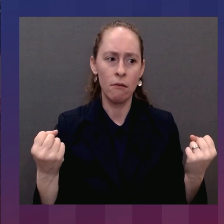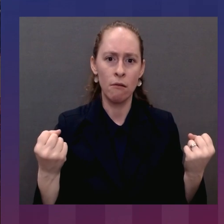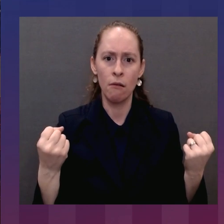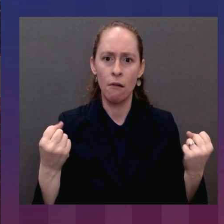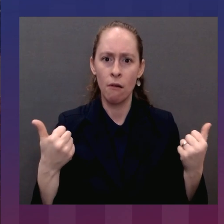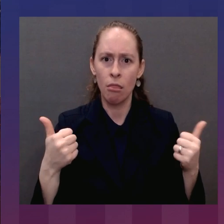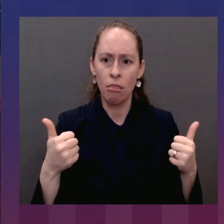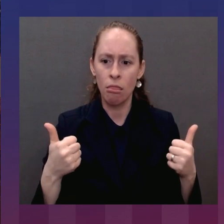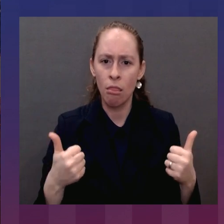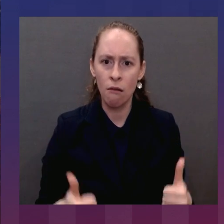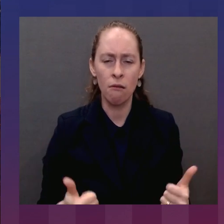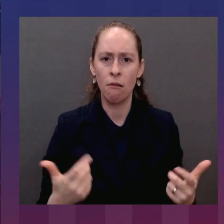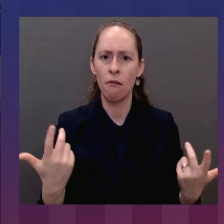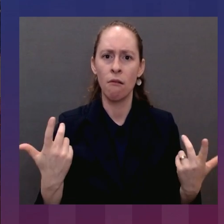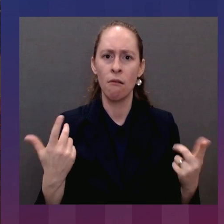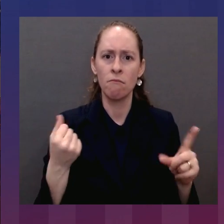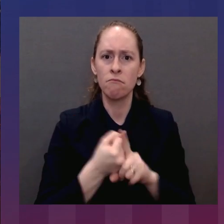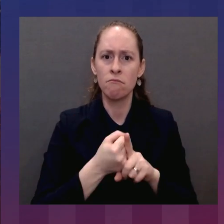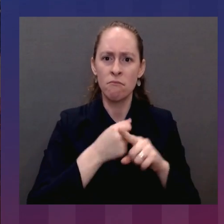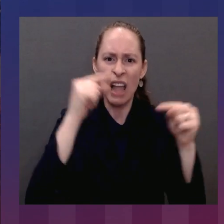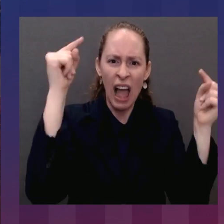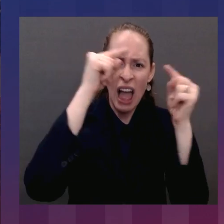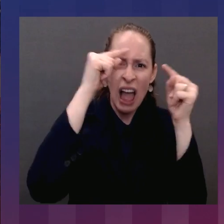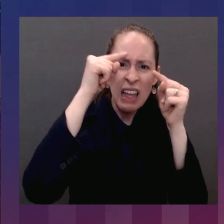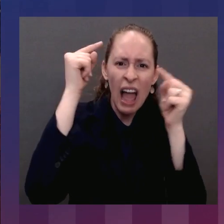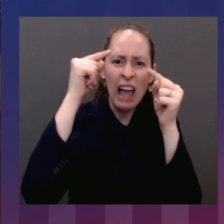A cancer that would put them in a flag-draped coffin.